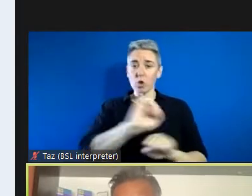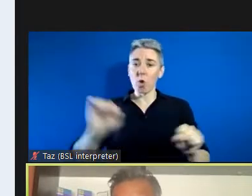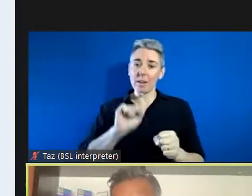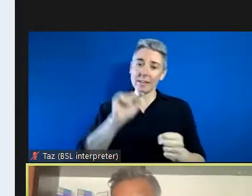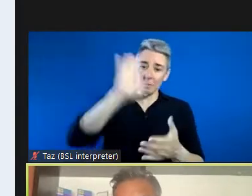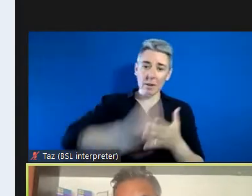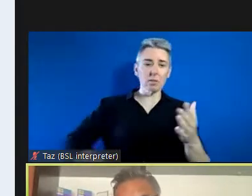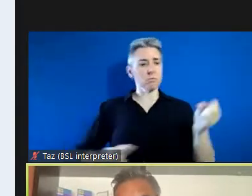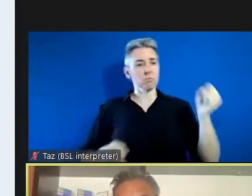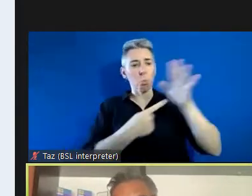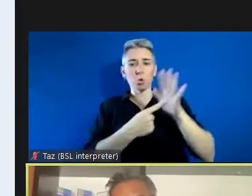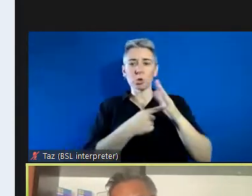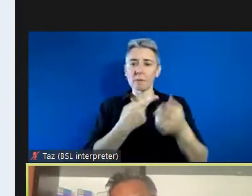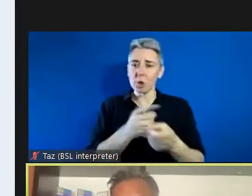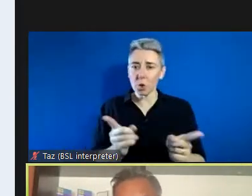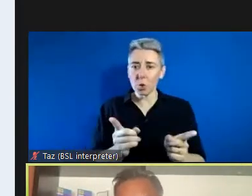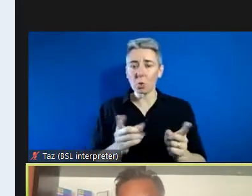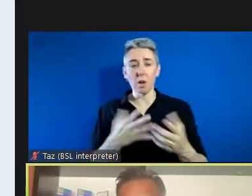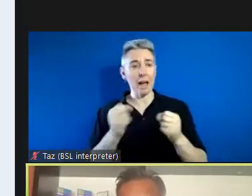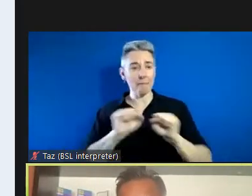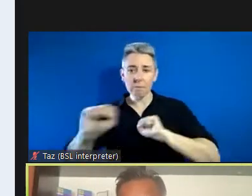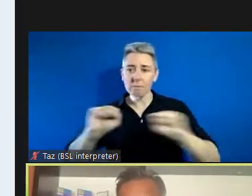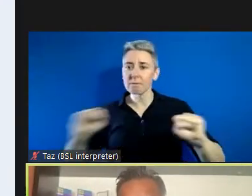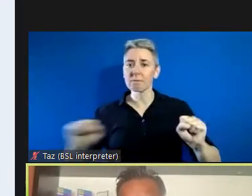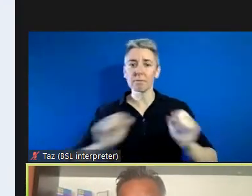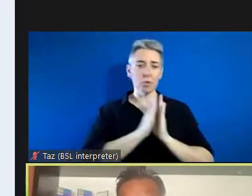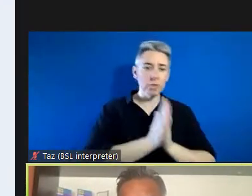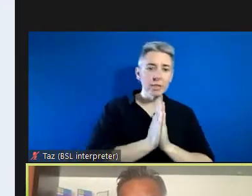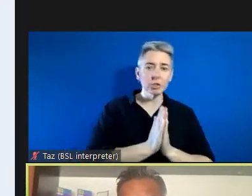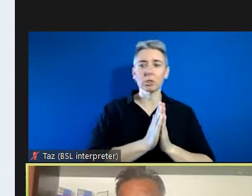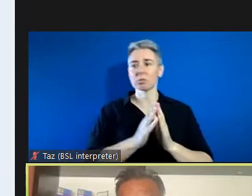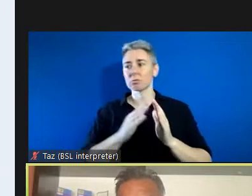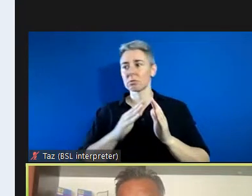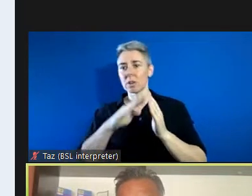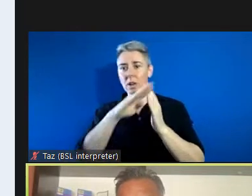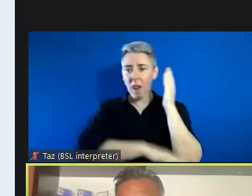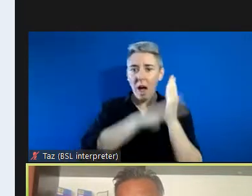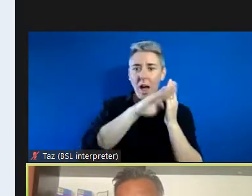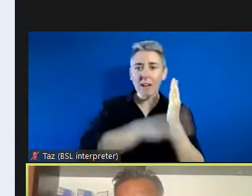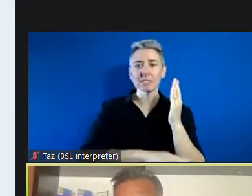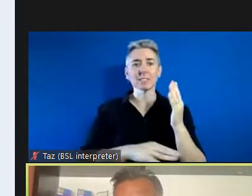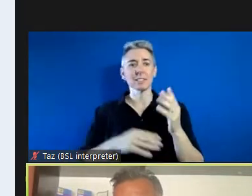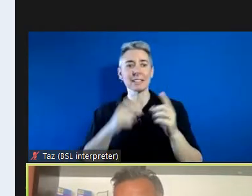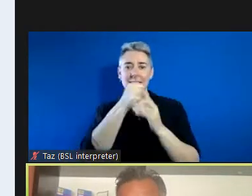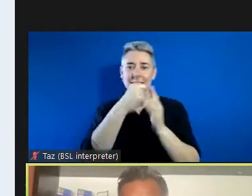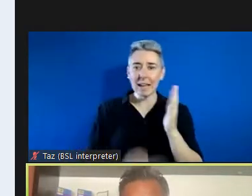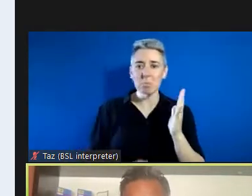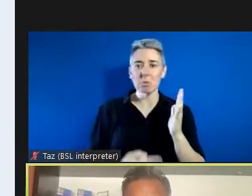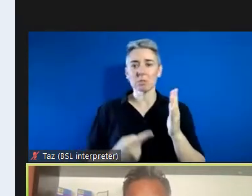made up of religions of class culture, diversity, disablement barriers, sexuality, age, gender,